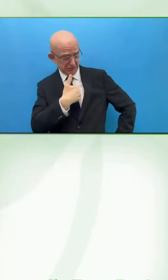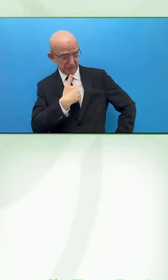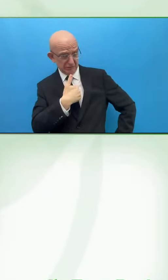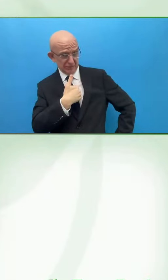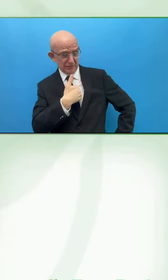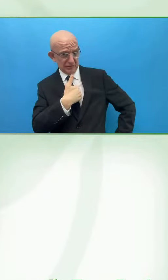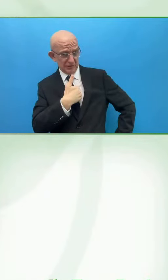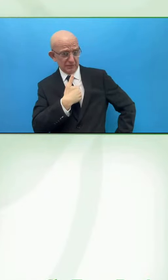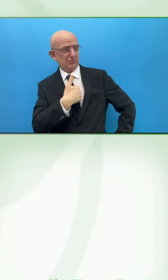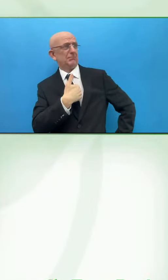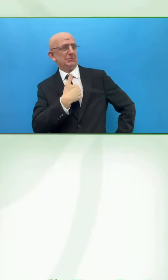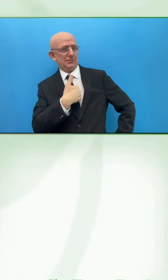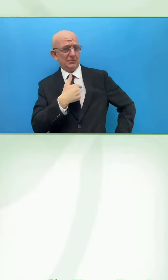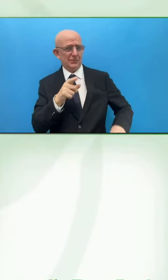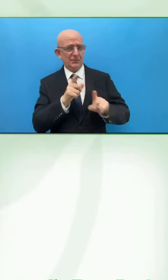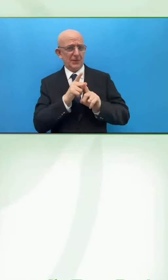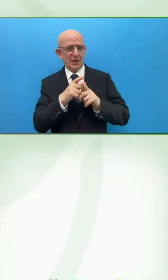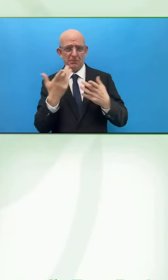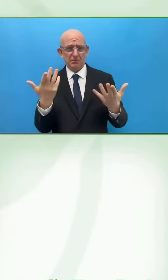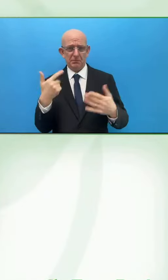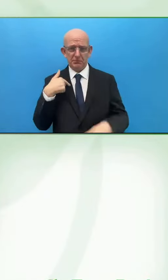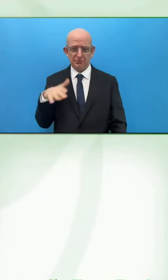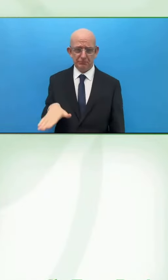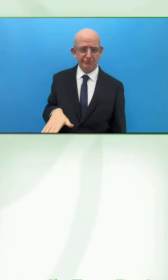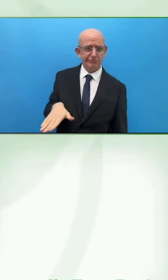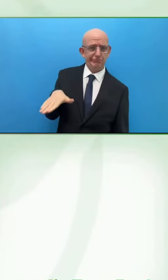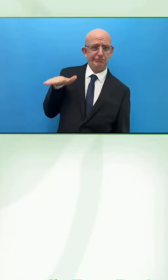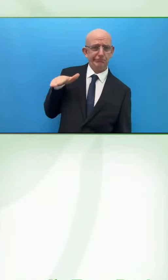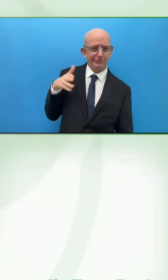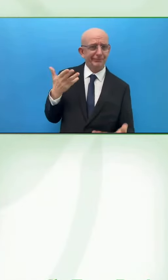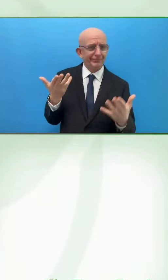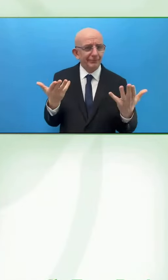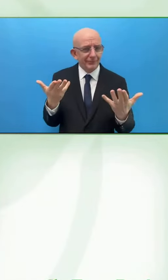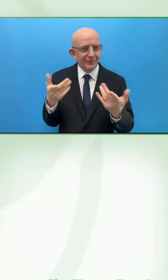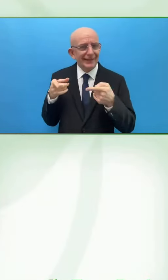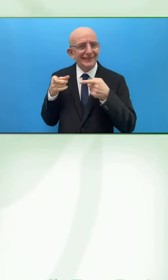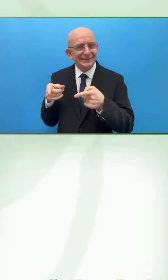problem-solving can help many more and he said, that's what's making me so inspired,